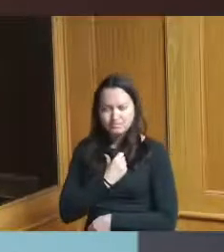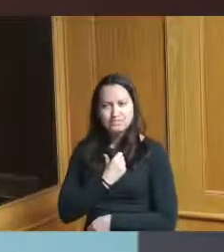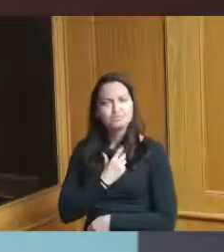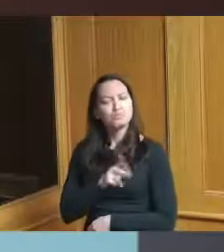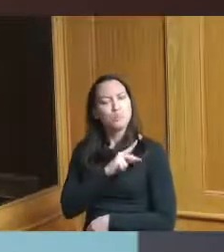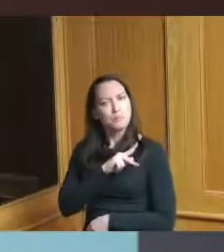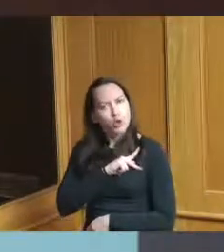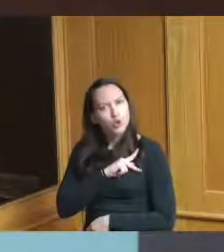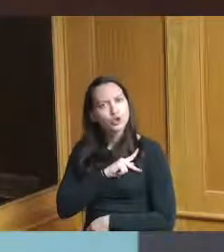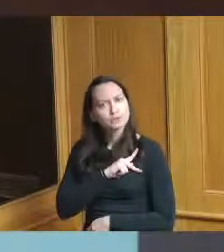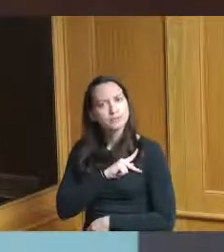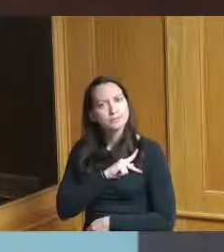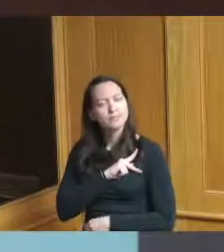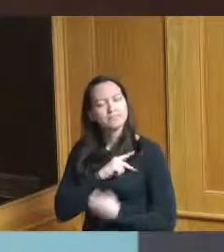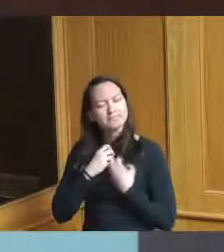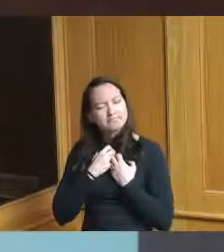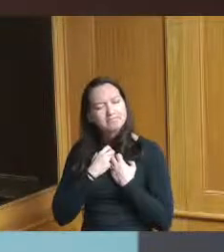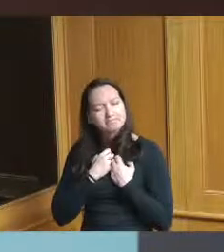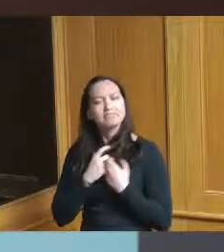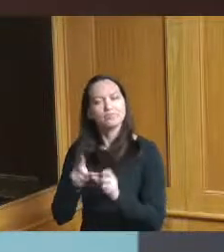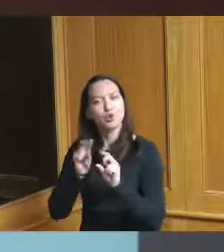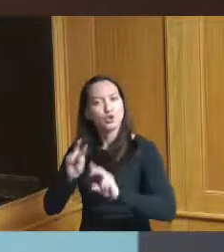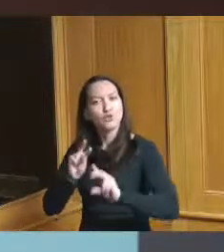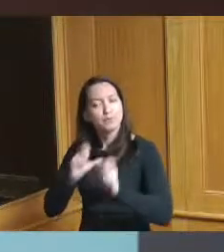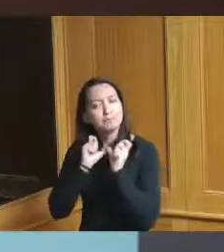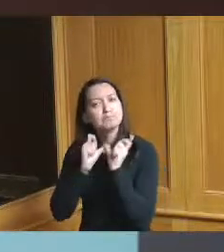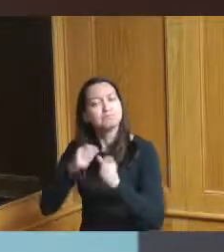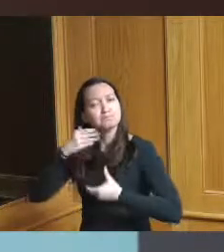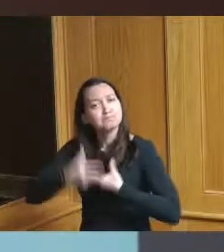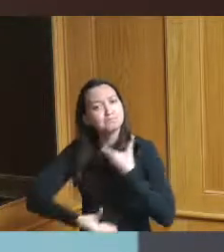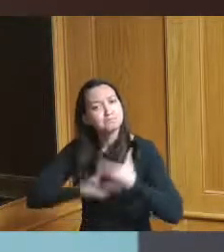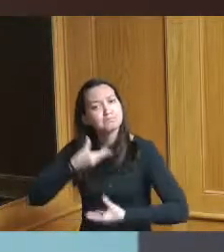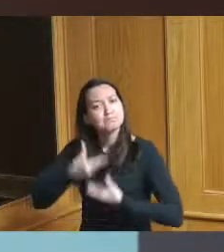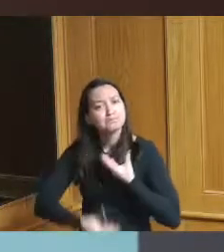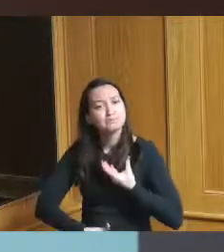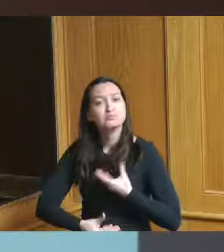and we look forward to continuing to do that through the we must save us campaign and